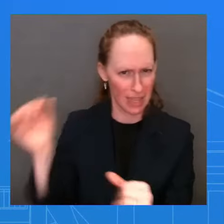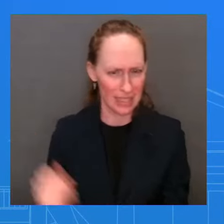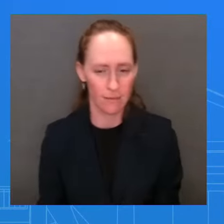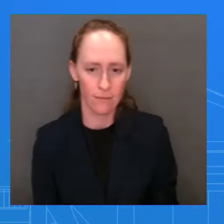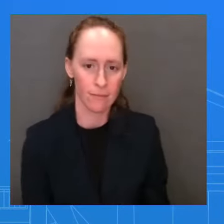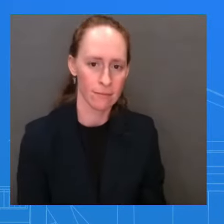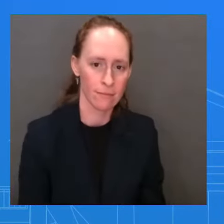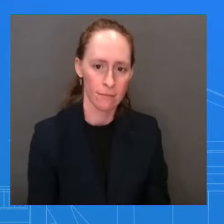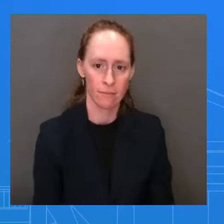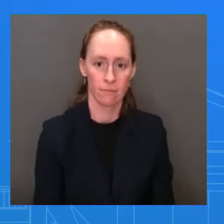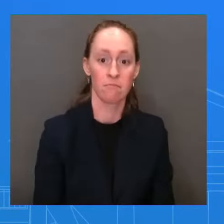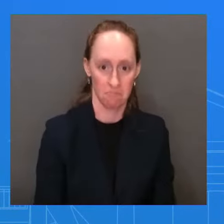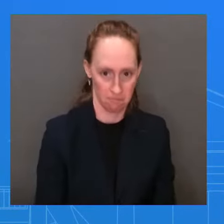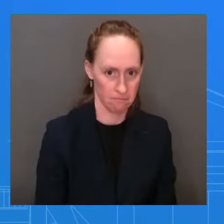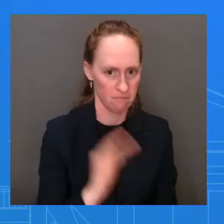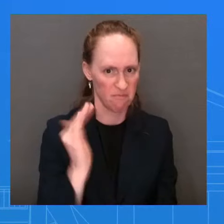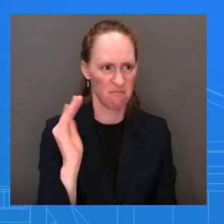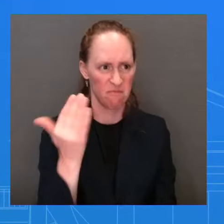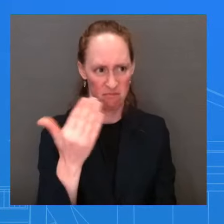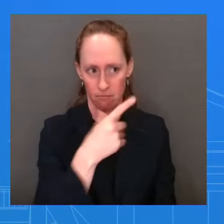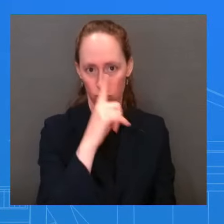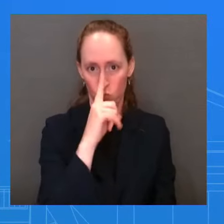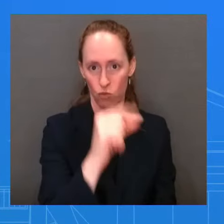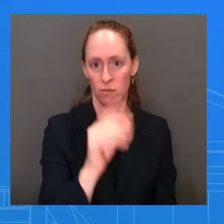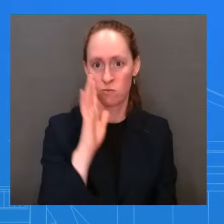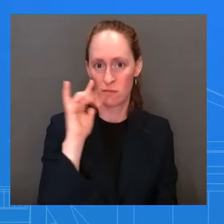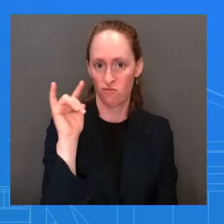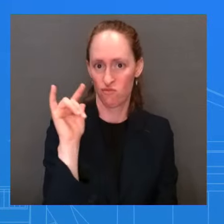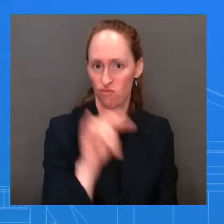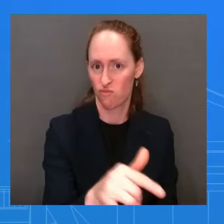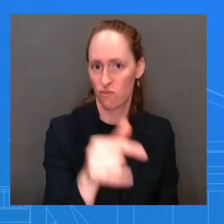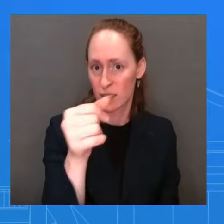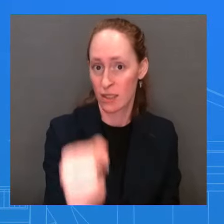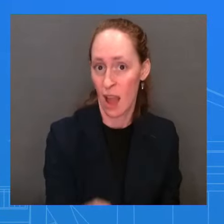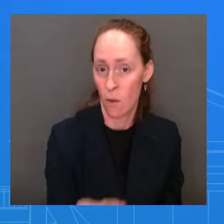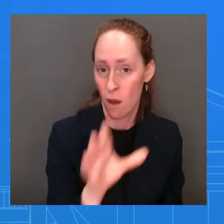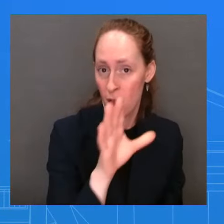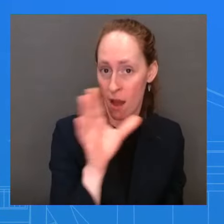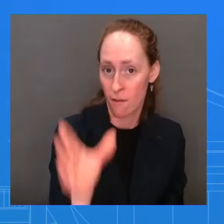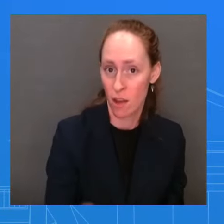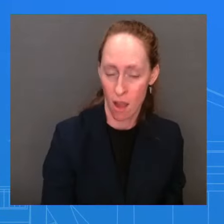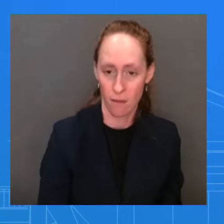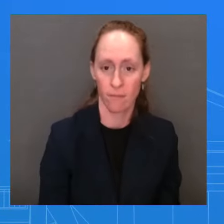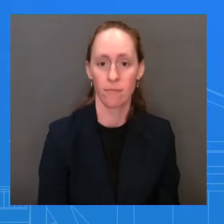Suddenly, South Africa's president wants out of the ICC and ostensibly out of the obligation to arrest him.